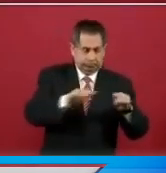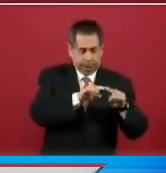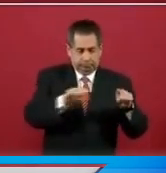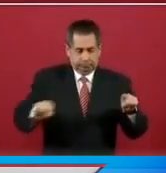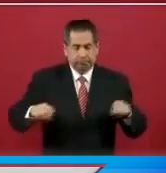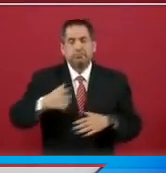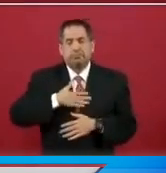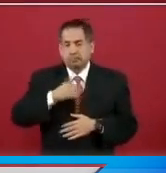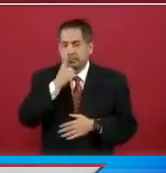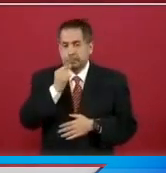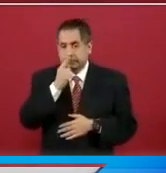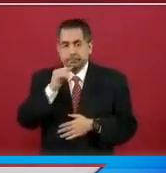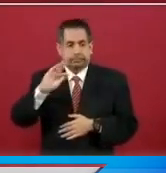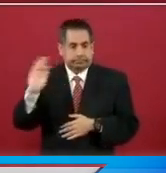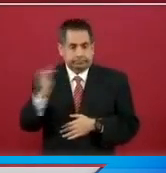and the recovery of stolen fuel